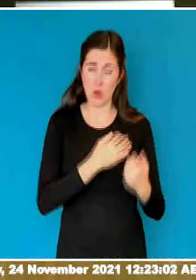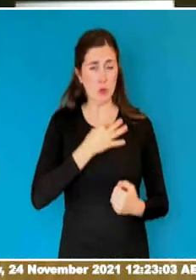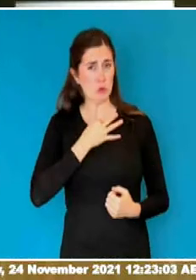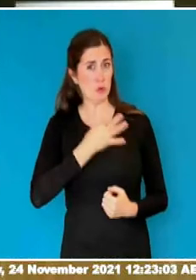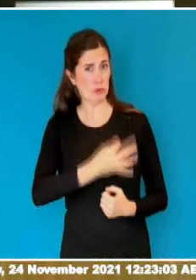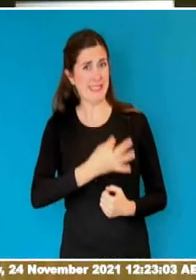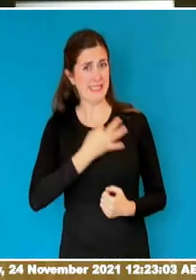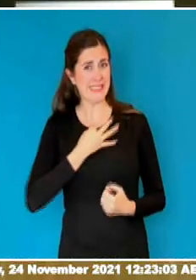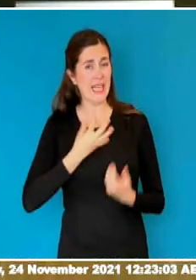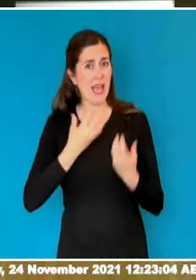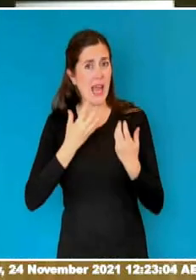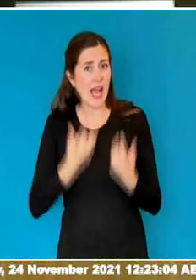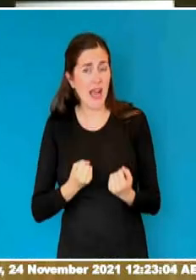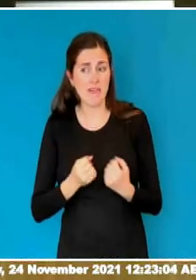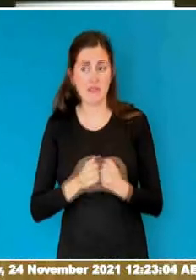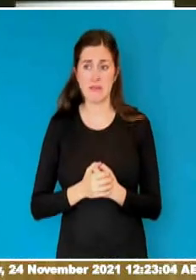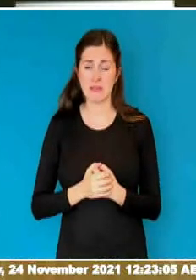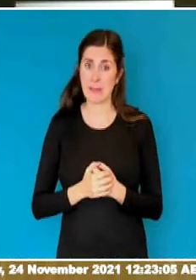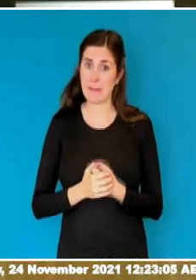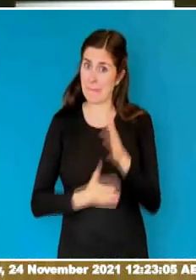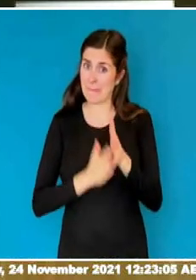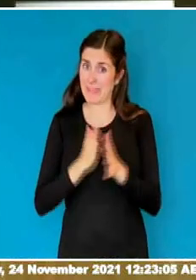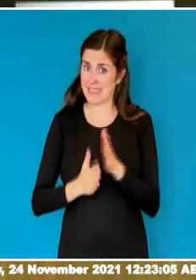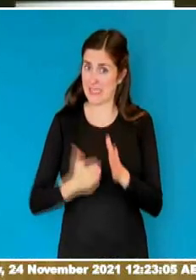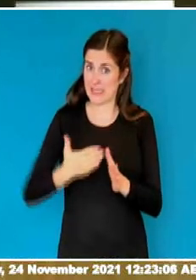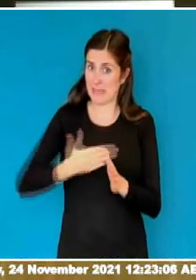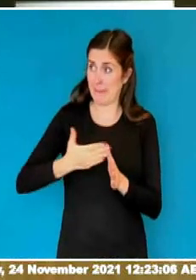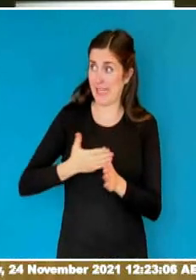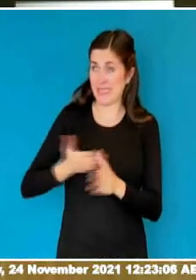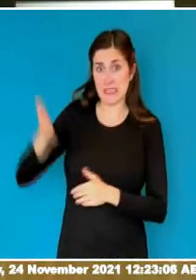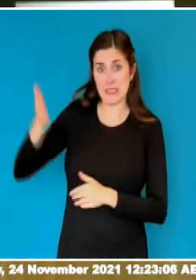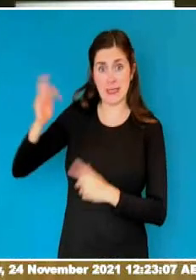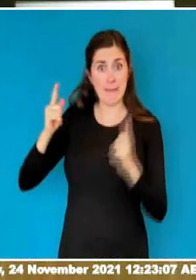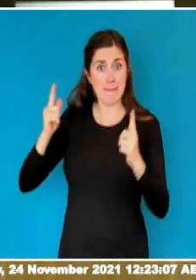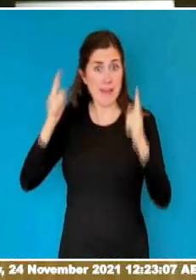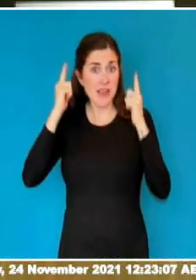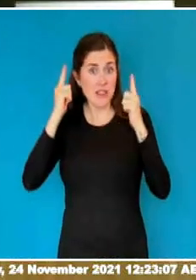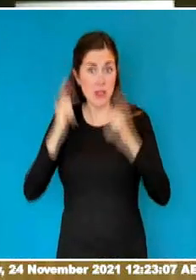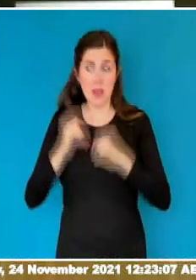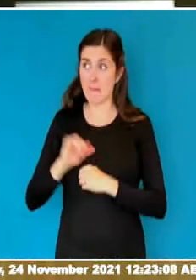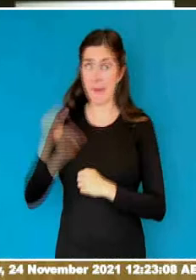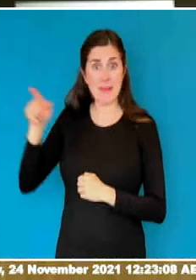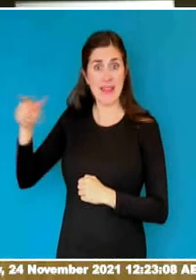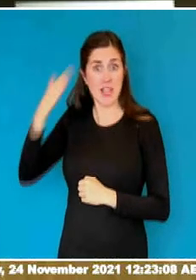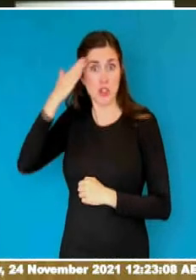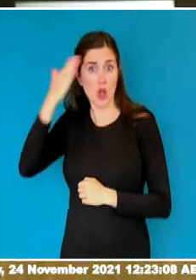upon your manager's knowledge of obligations or indeed your relationship with the manager